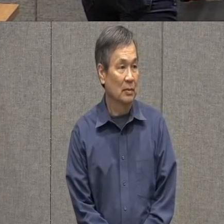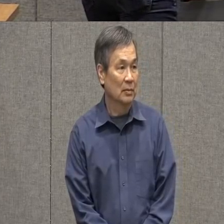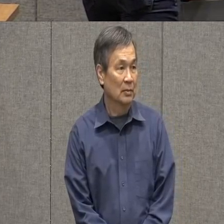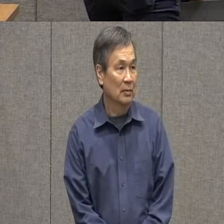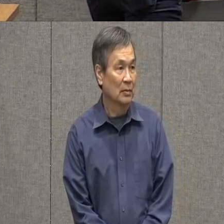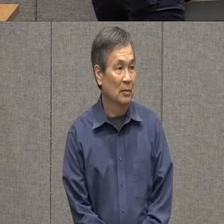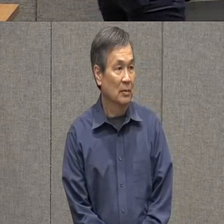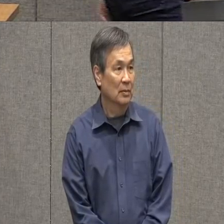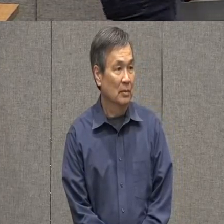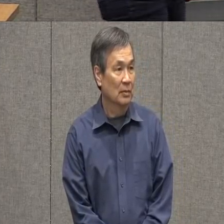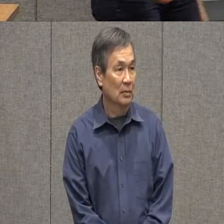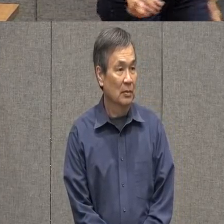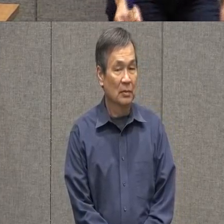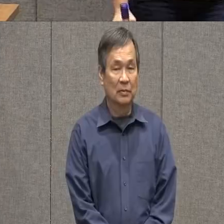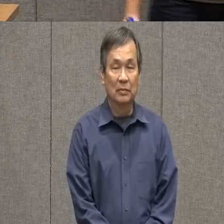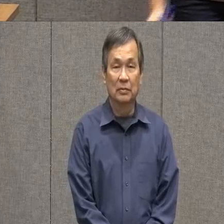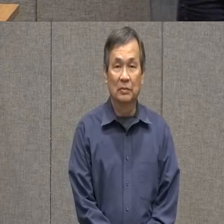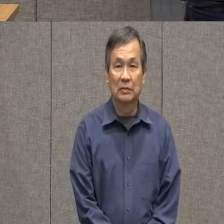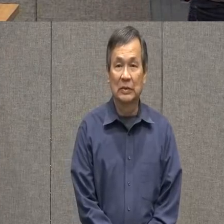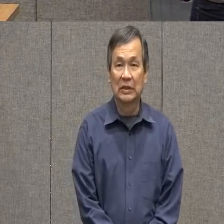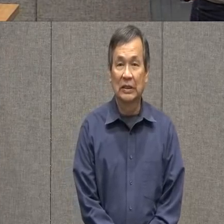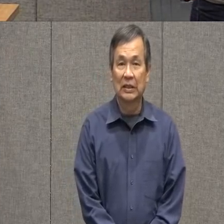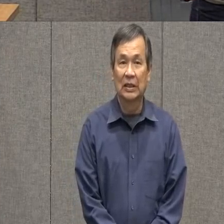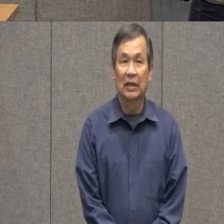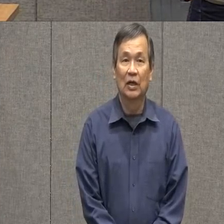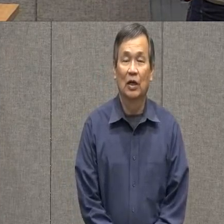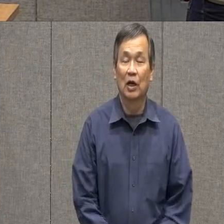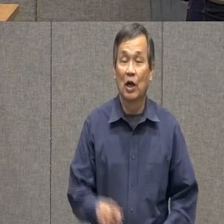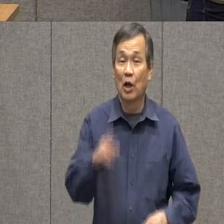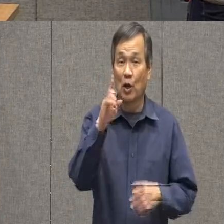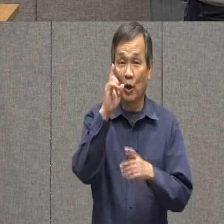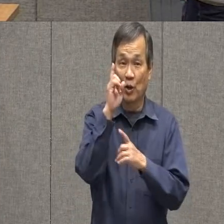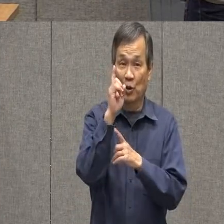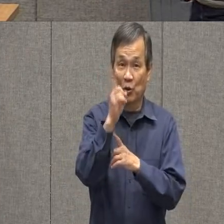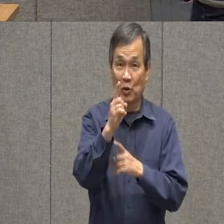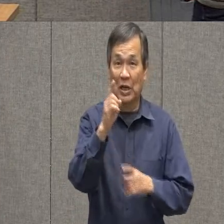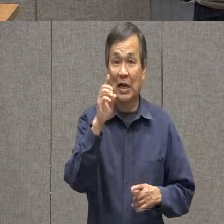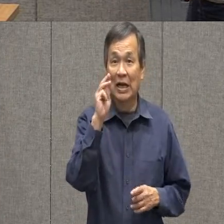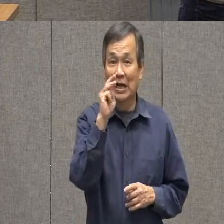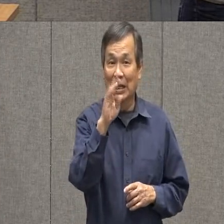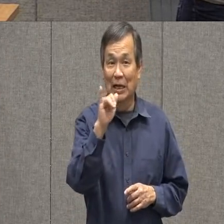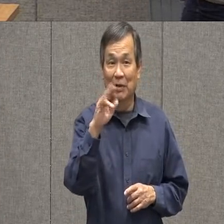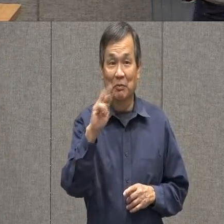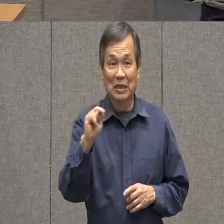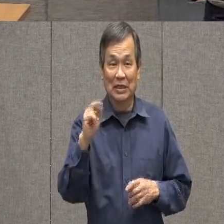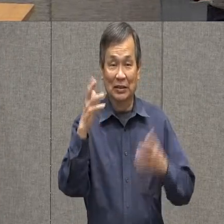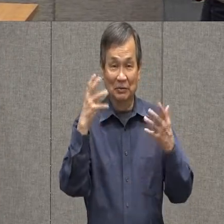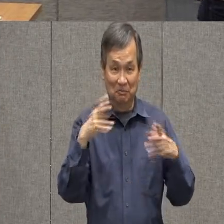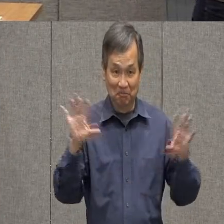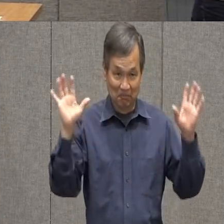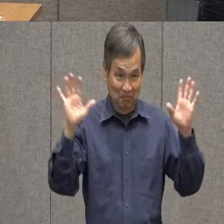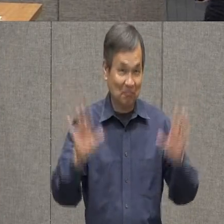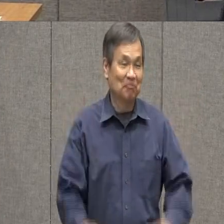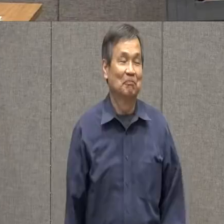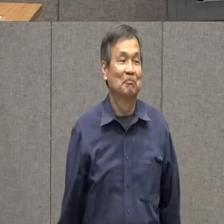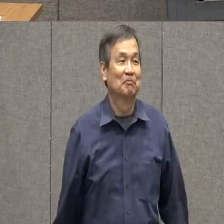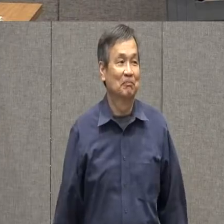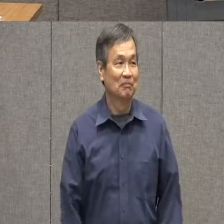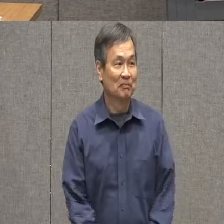10, nine, eight, seven, six, five, four, three, two, one. And stop! Hold up your drawings!